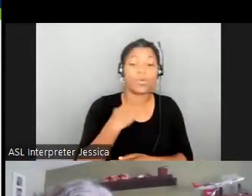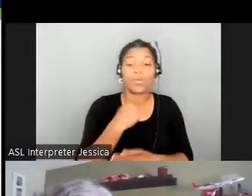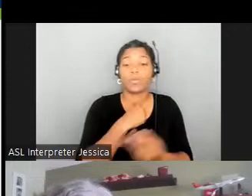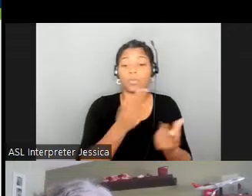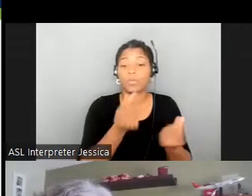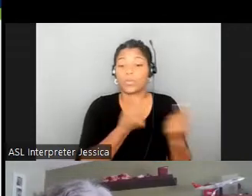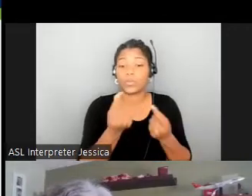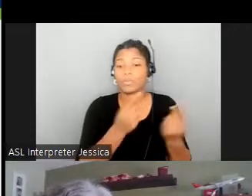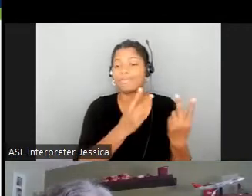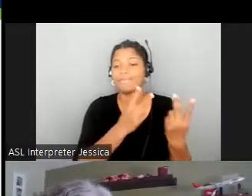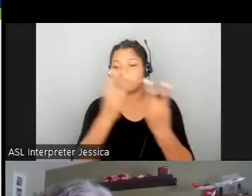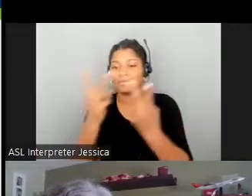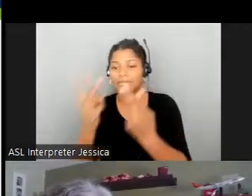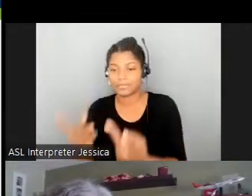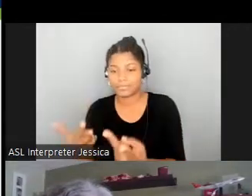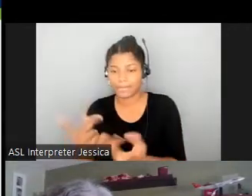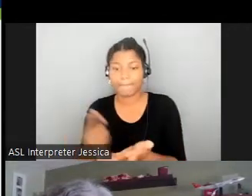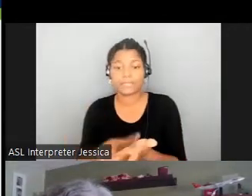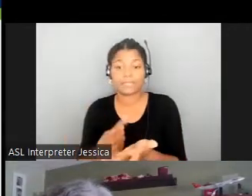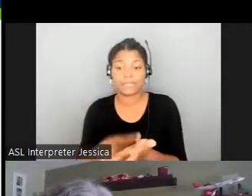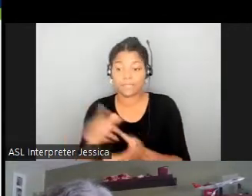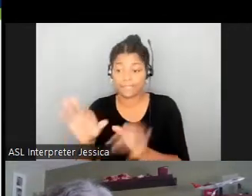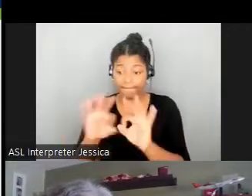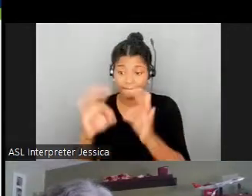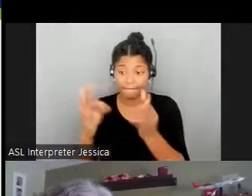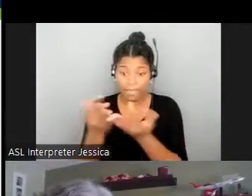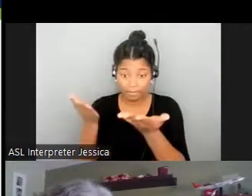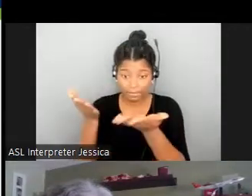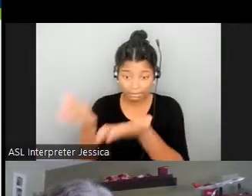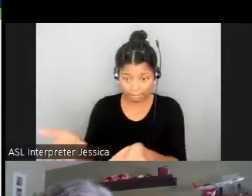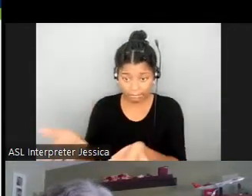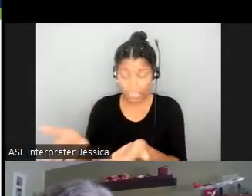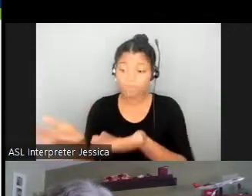And sometimes they had their families with them when they were visiting with us, and